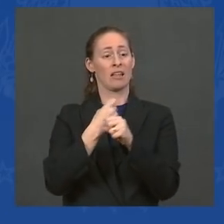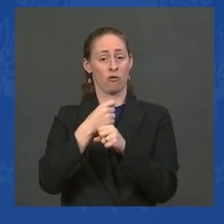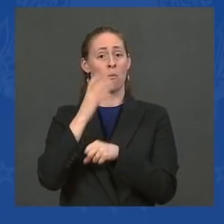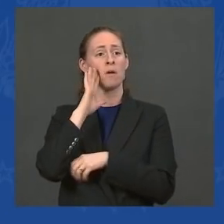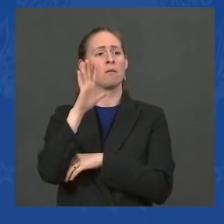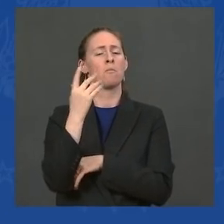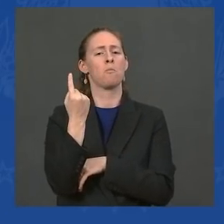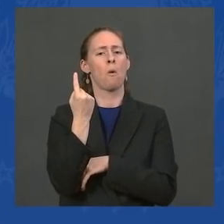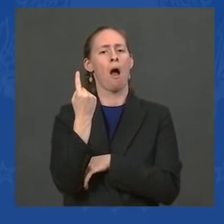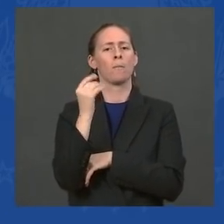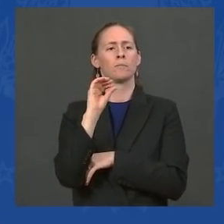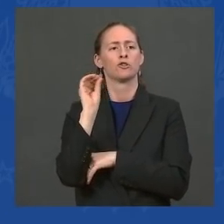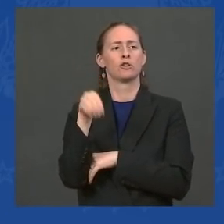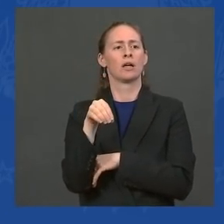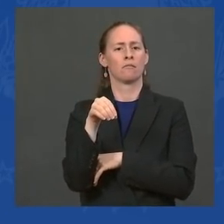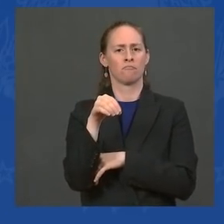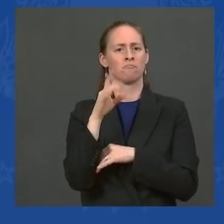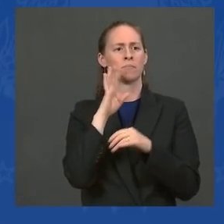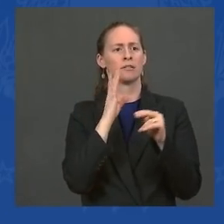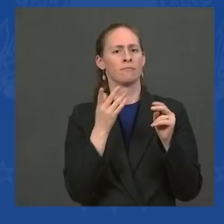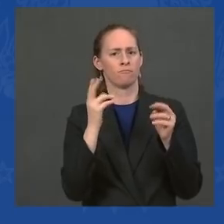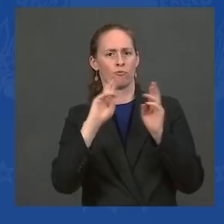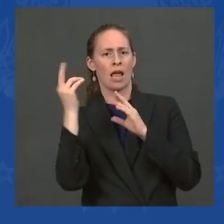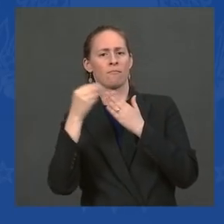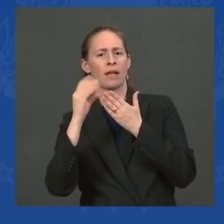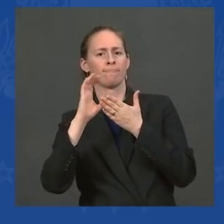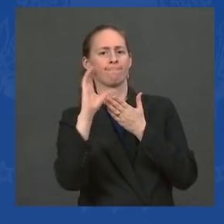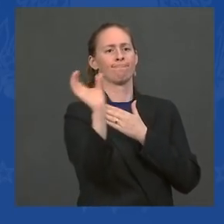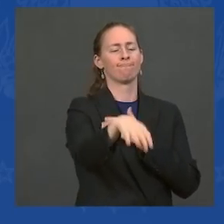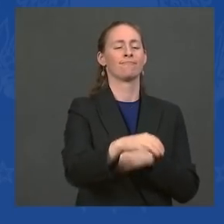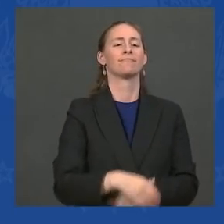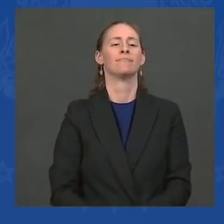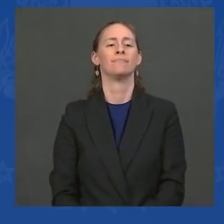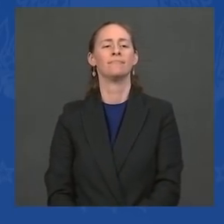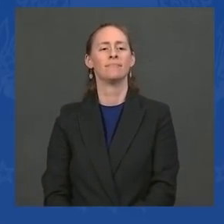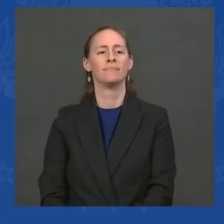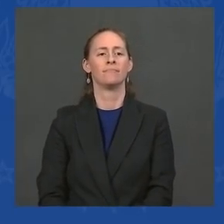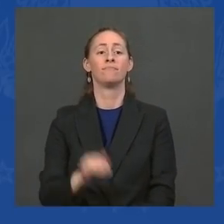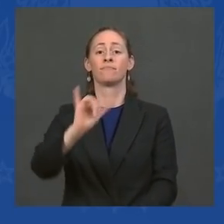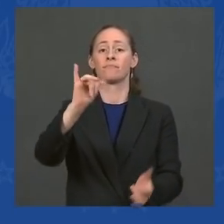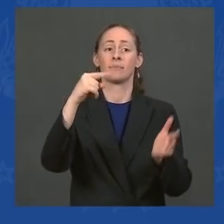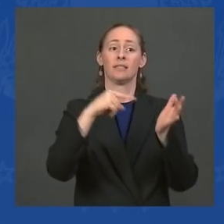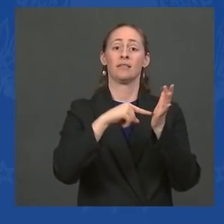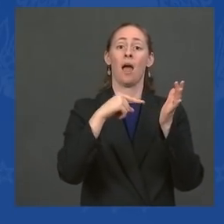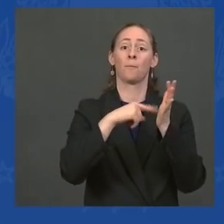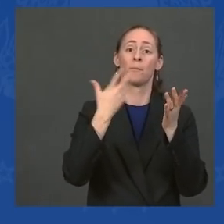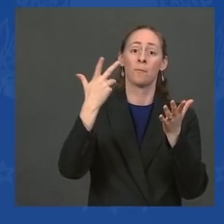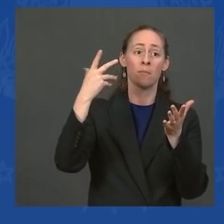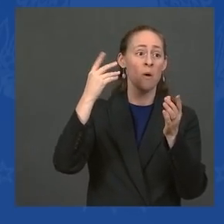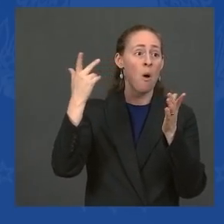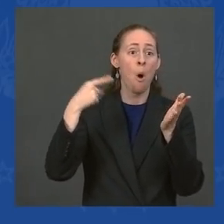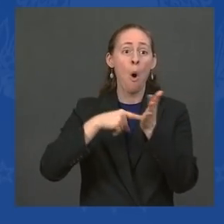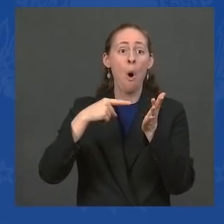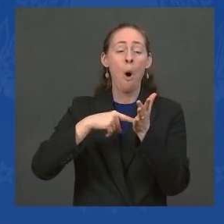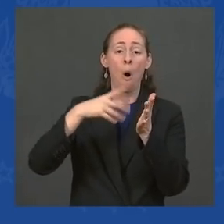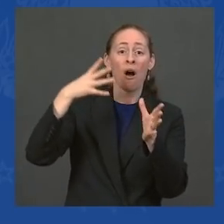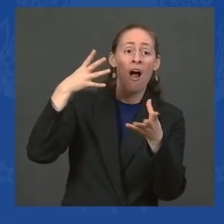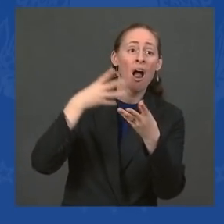in terms of adding to the deficit, is zero. So, when I hear people say it costs $3.5 trillion -- and to be honest with you,